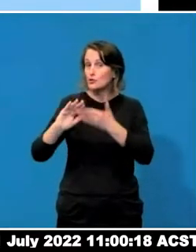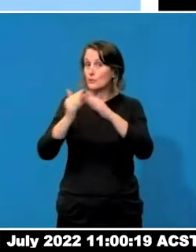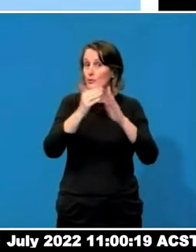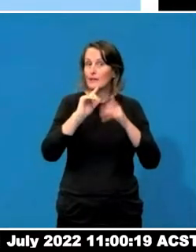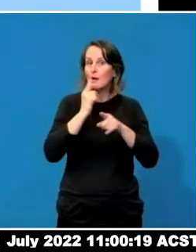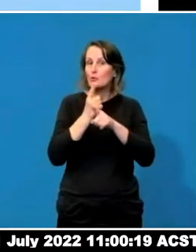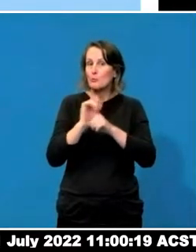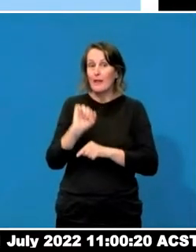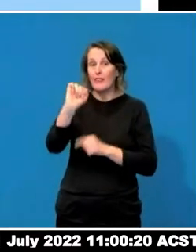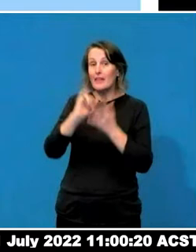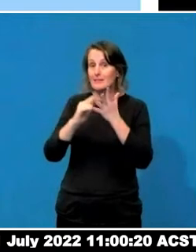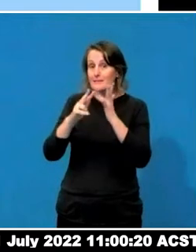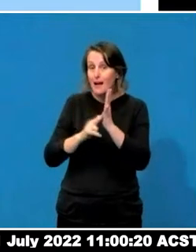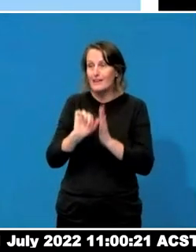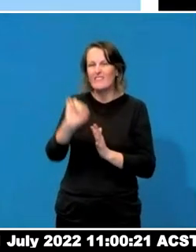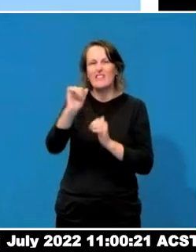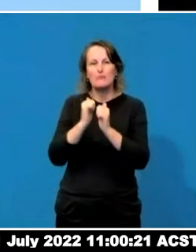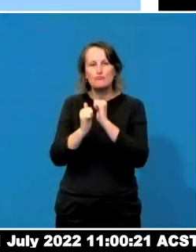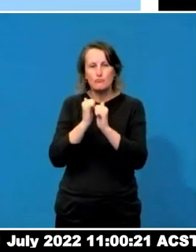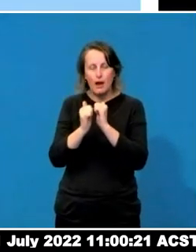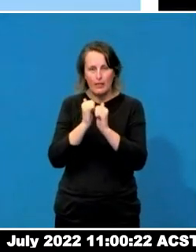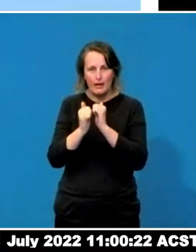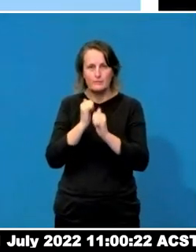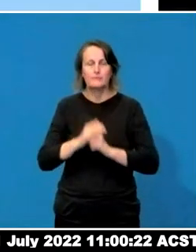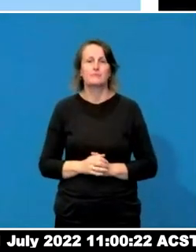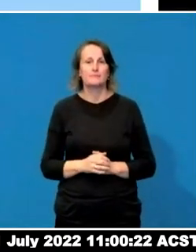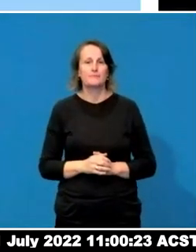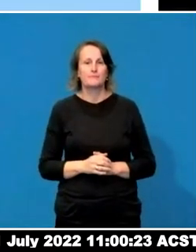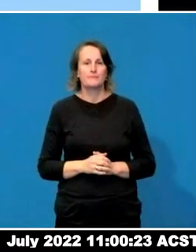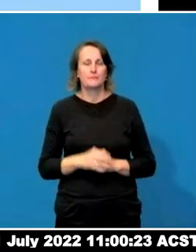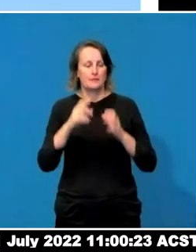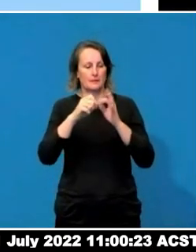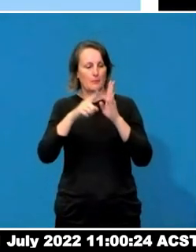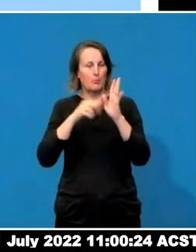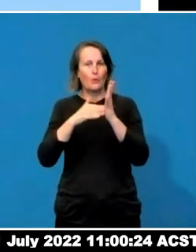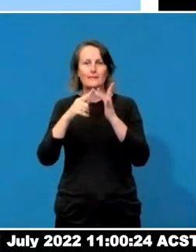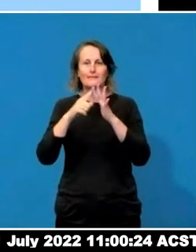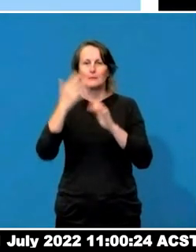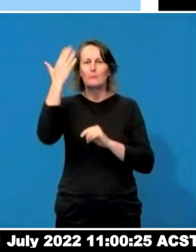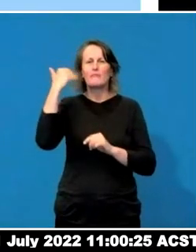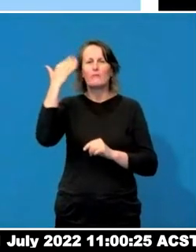brother, Simeon Namok, known as Boyzie, following his stroke in December 2021.